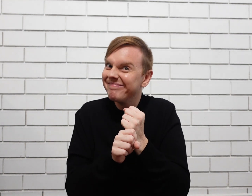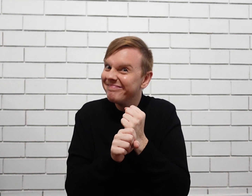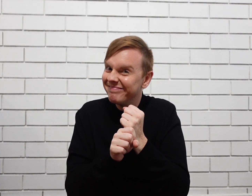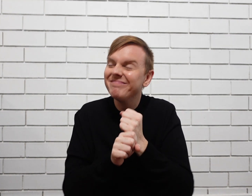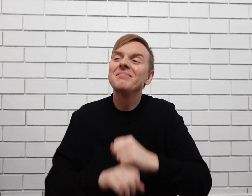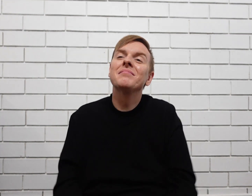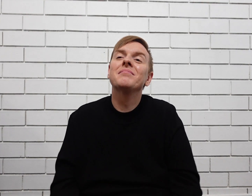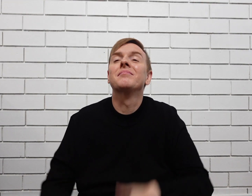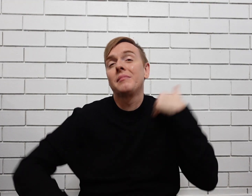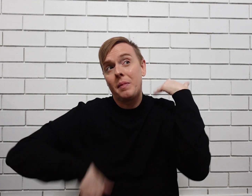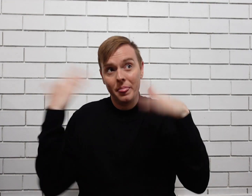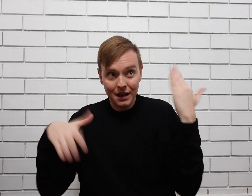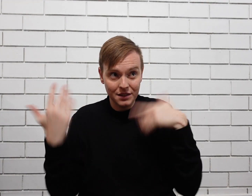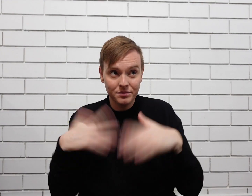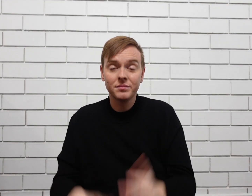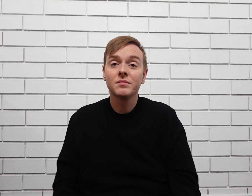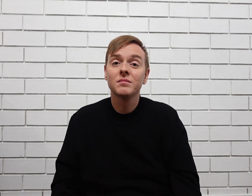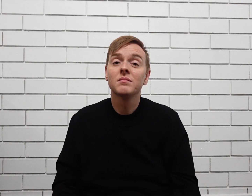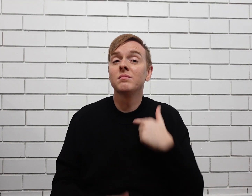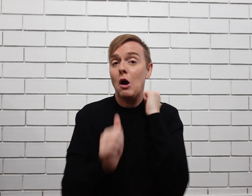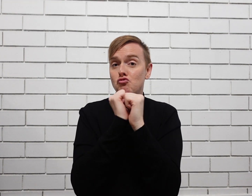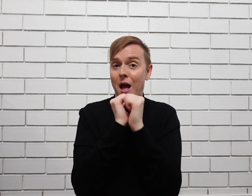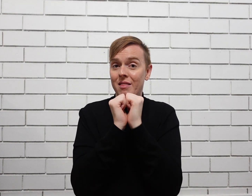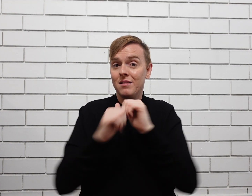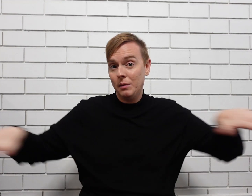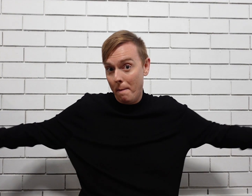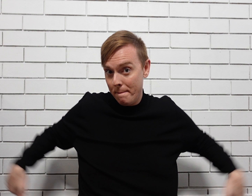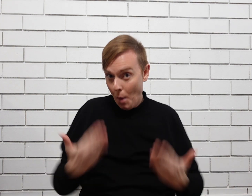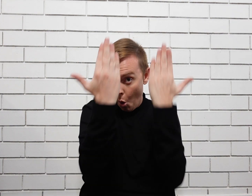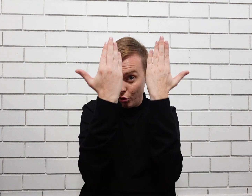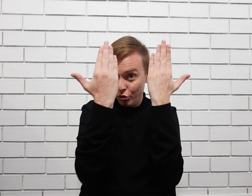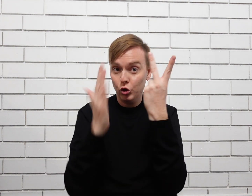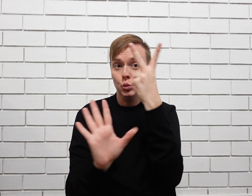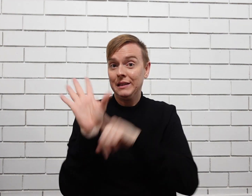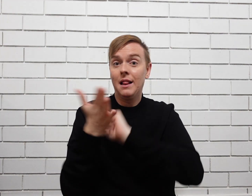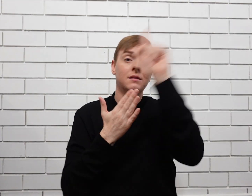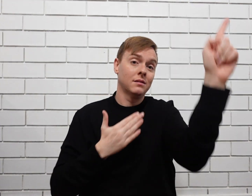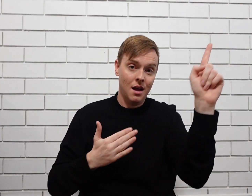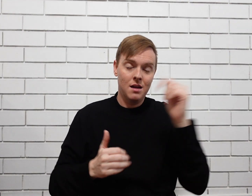Later on, my brother was born two years later.